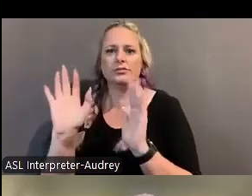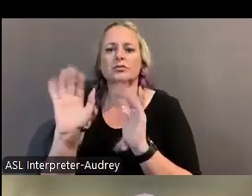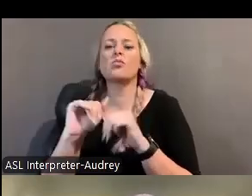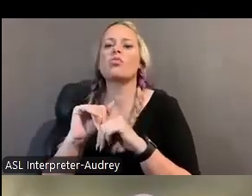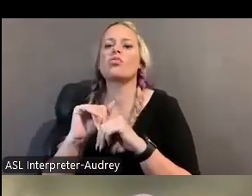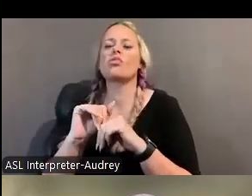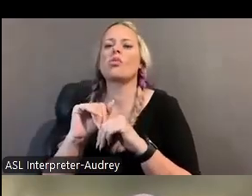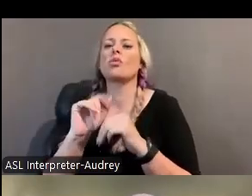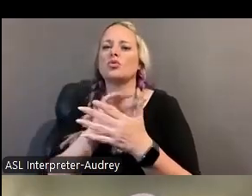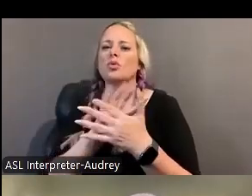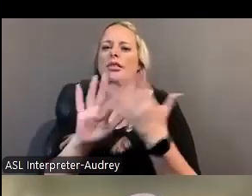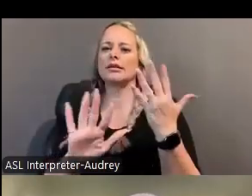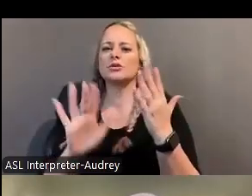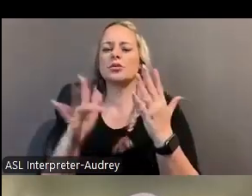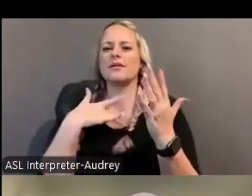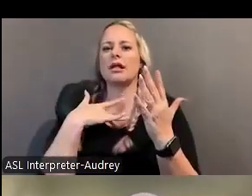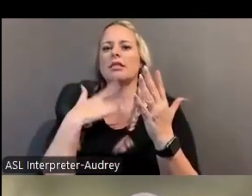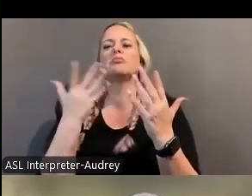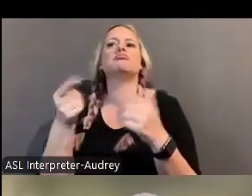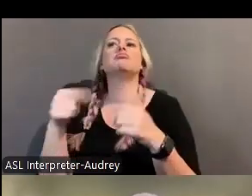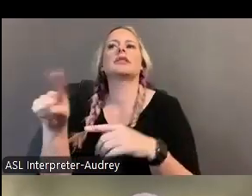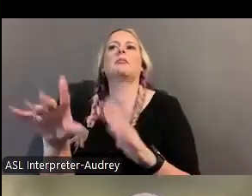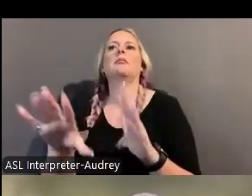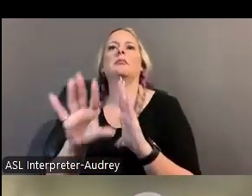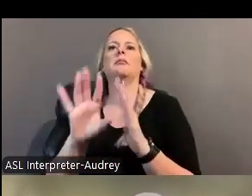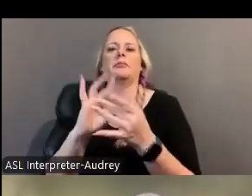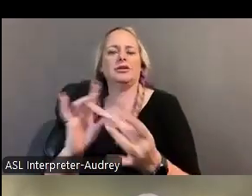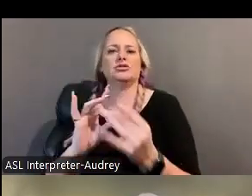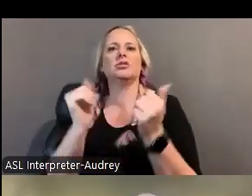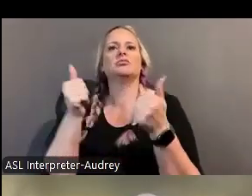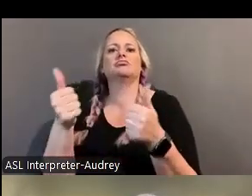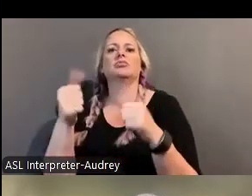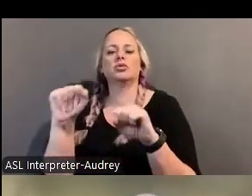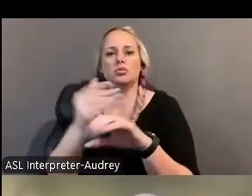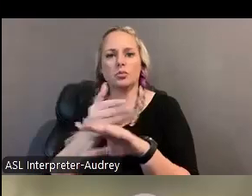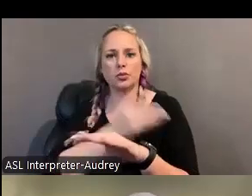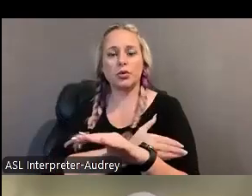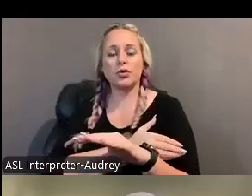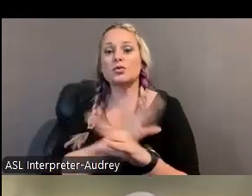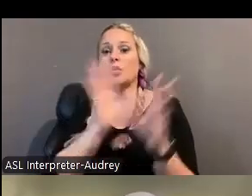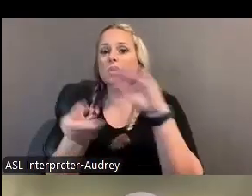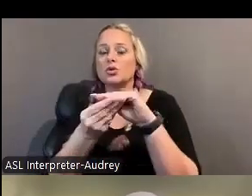things that were kind of brought up. In all, we have 30 suggestions to improve the interface,